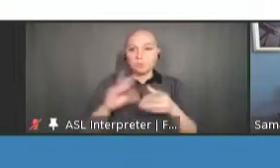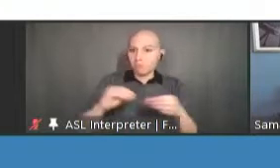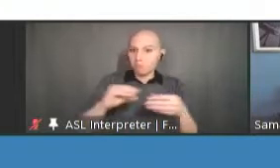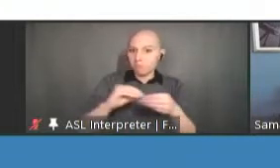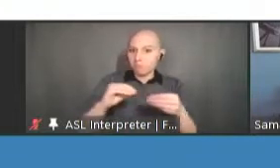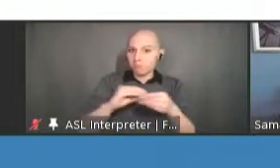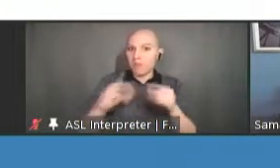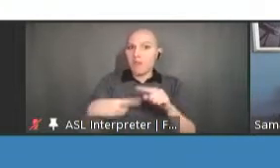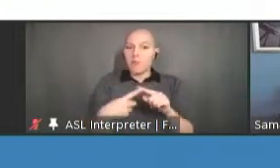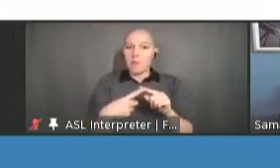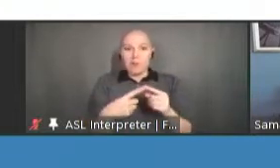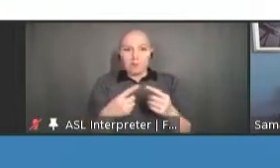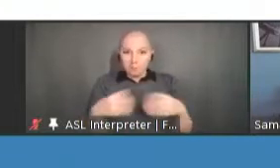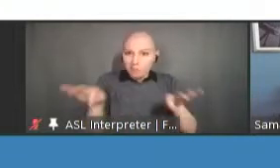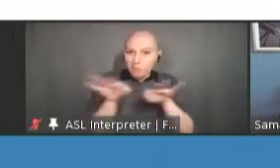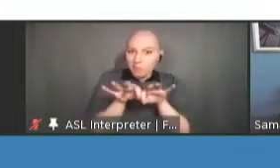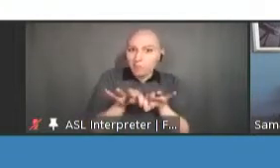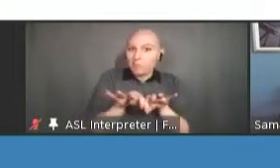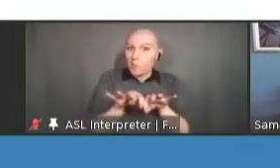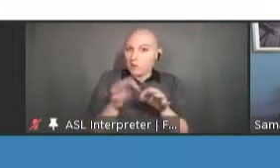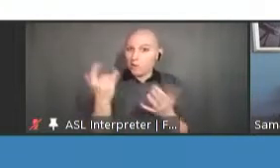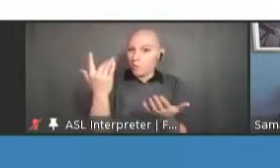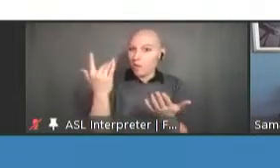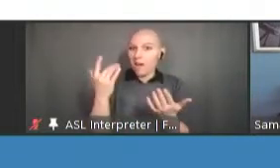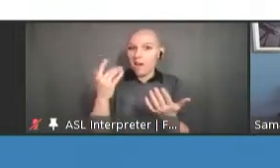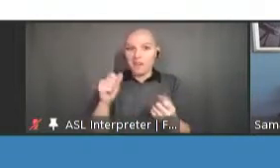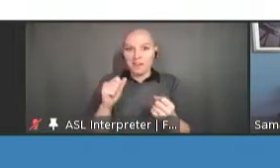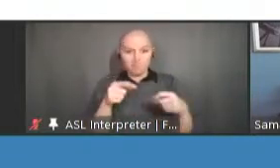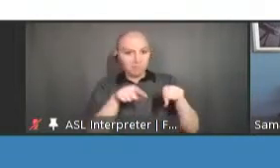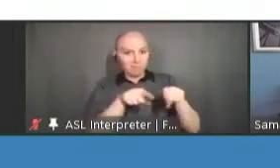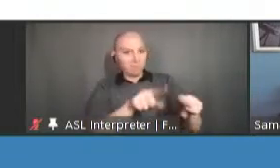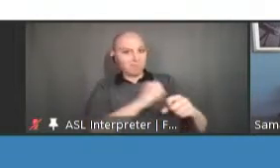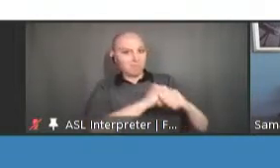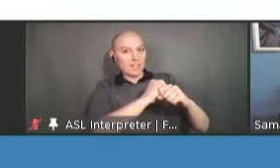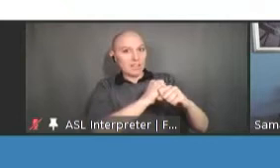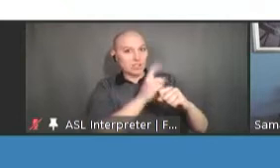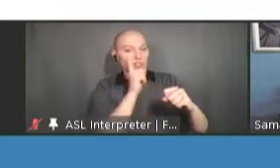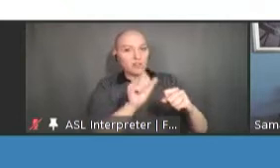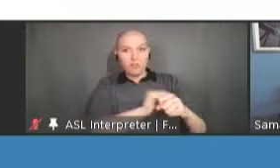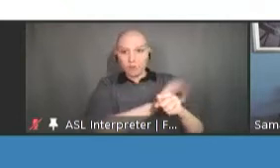urgent need to understand protection in immunocompromised individuals.